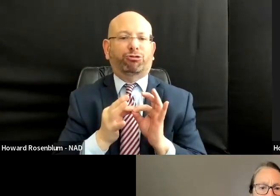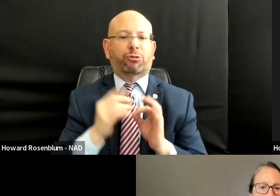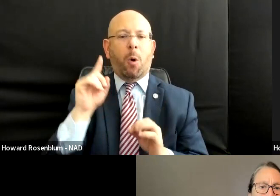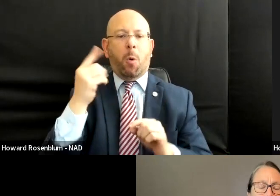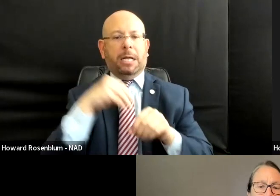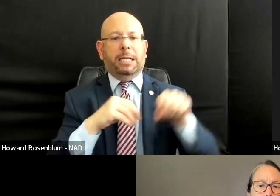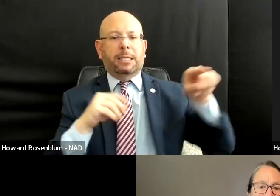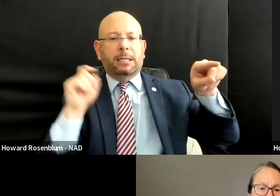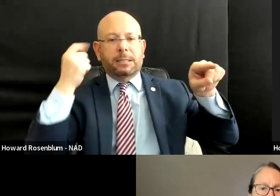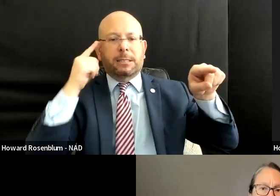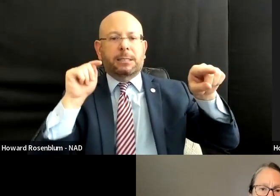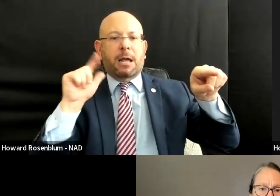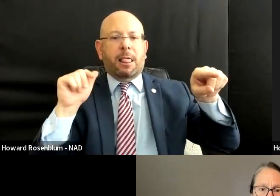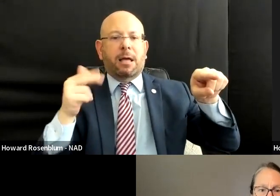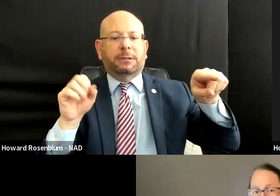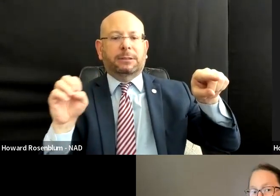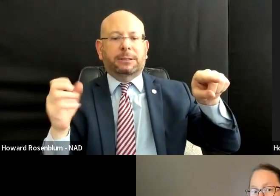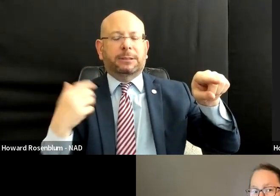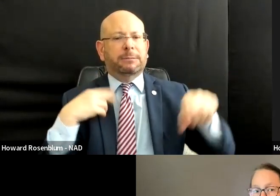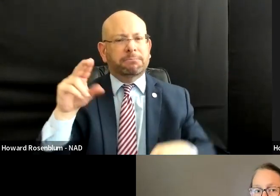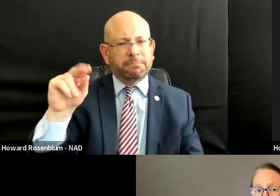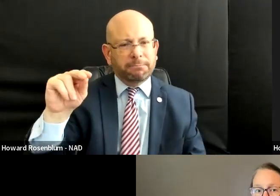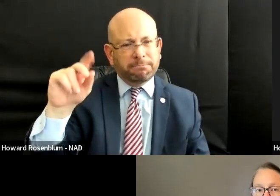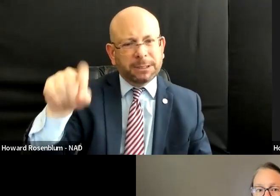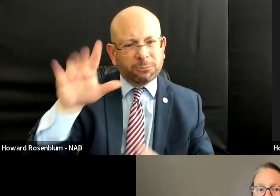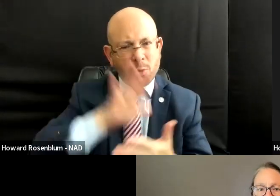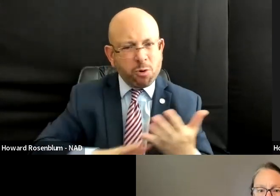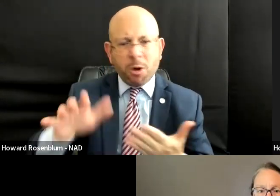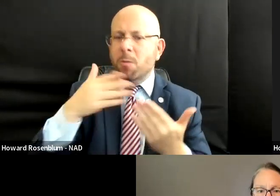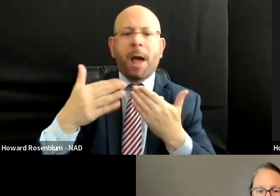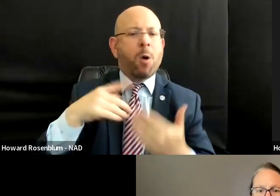Orlando or Miami, Tampa, Fort